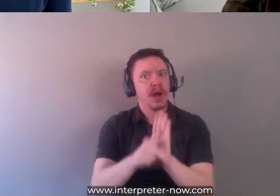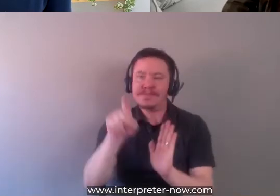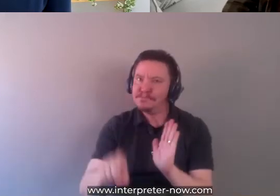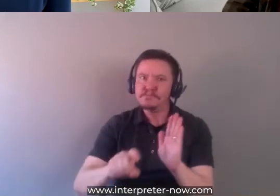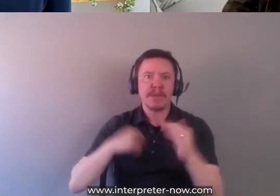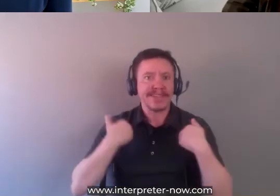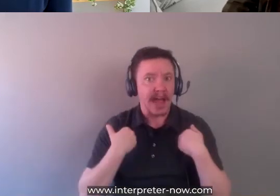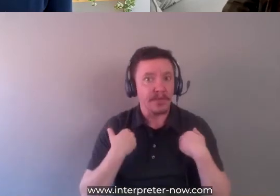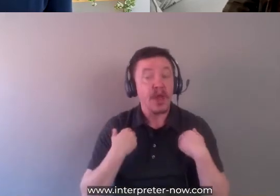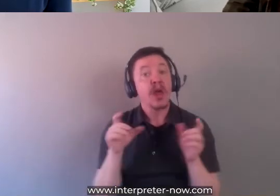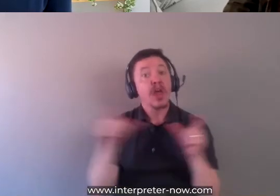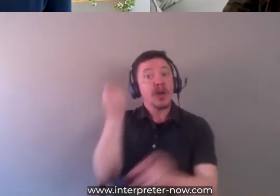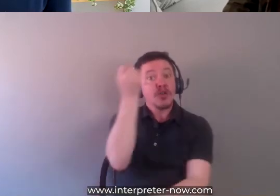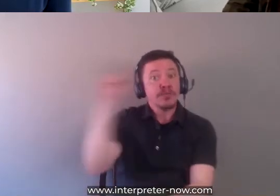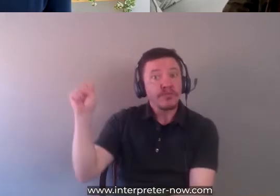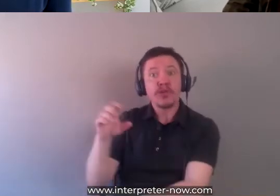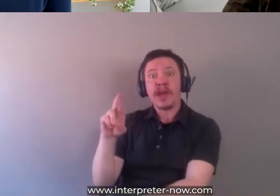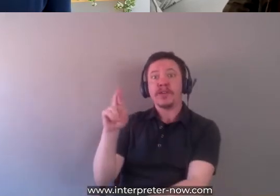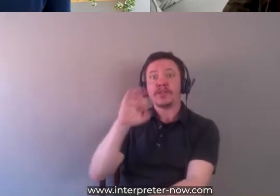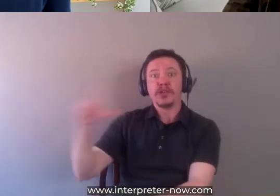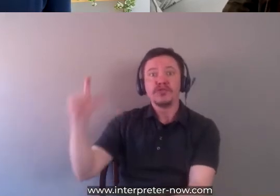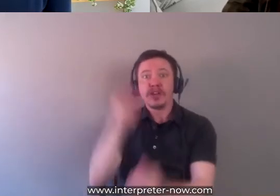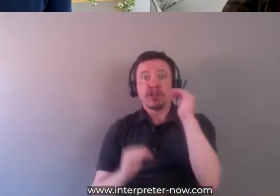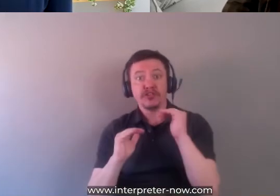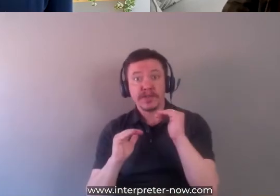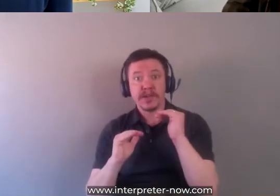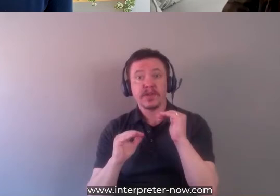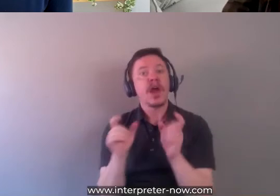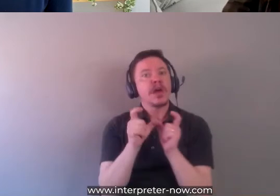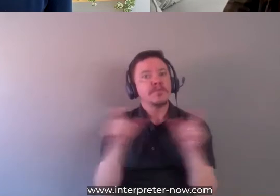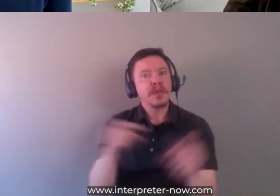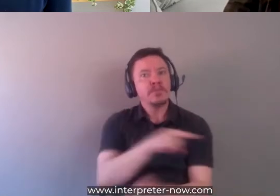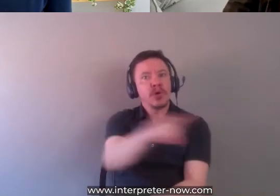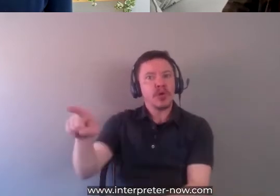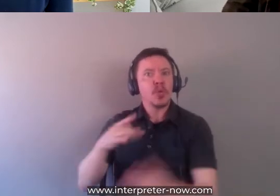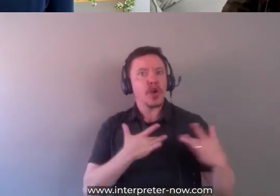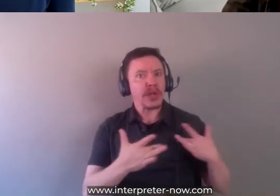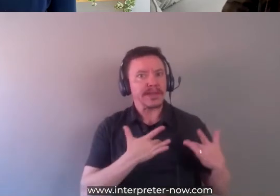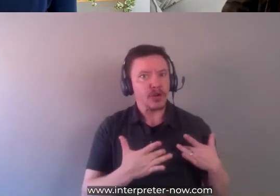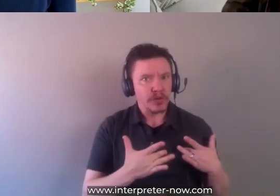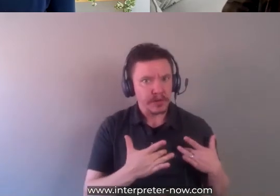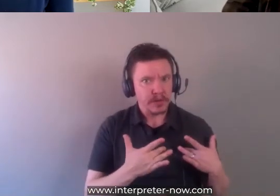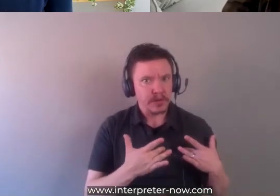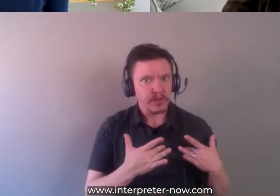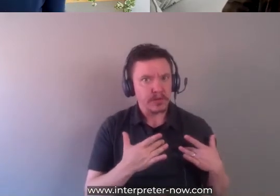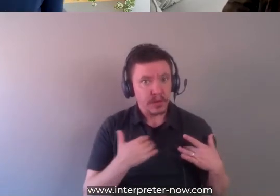People who protest racial injustice, people who are concerned about supporting immigrants